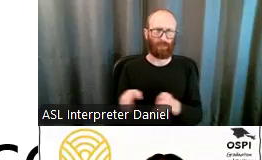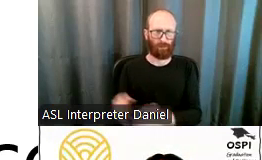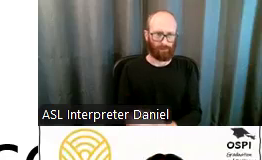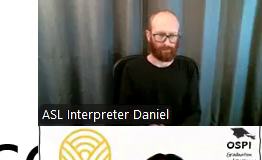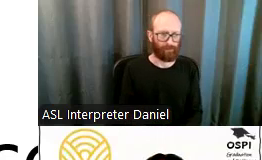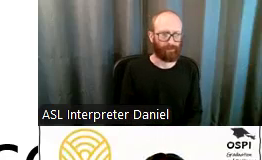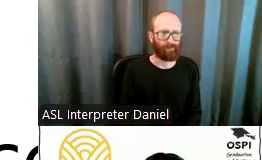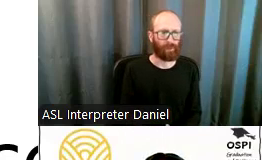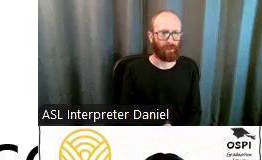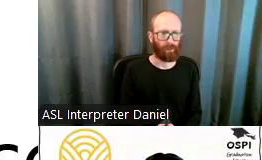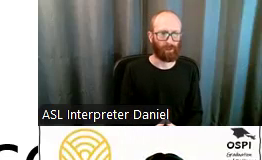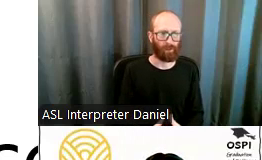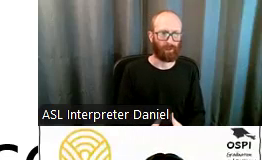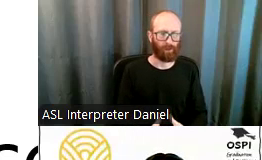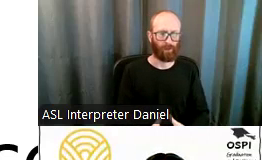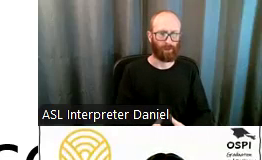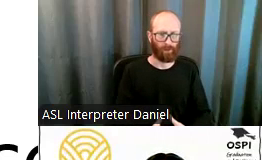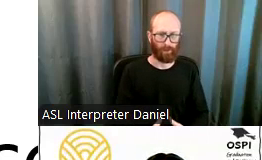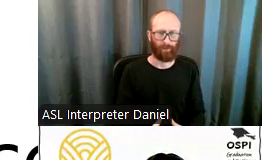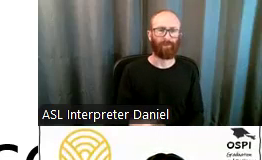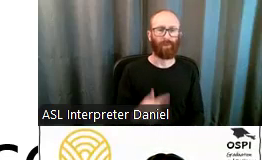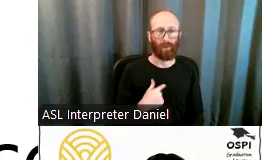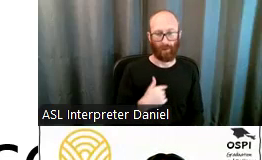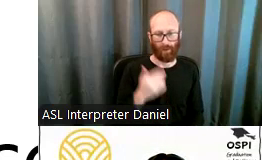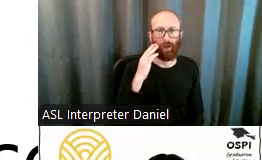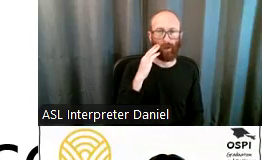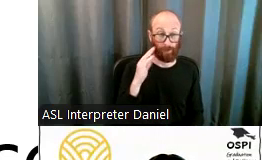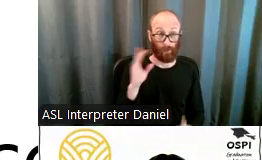that this was definitely something that was confusing for me, so I will throw it